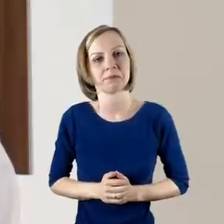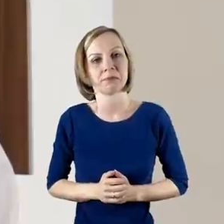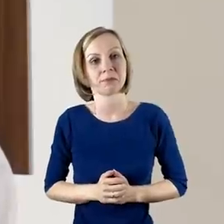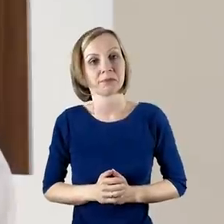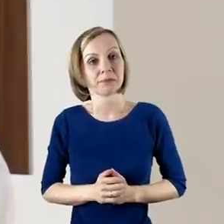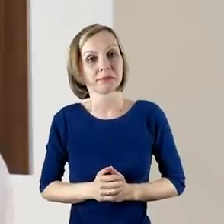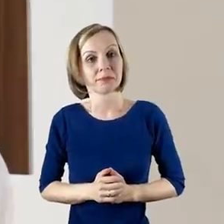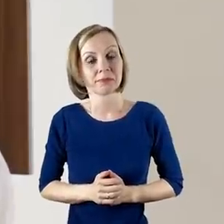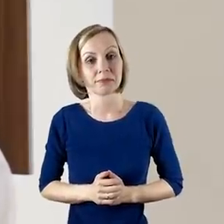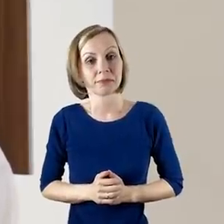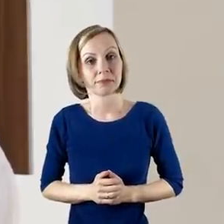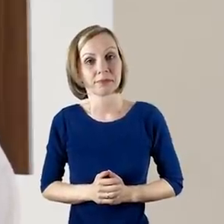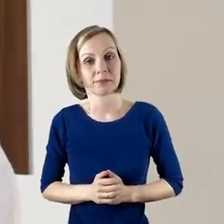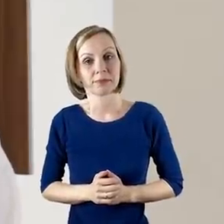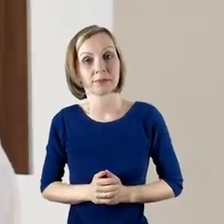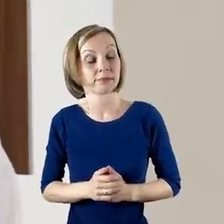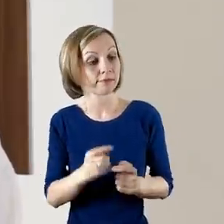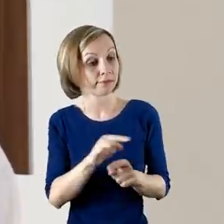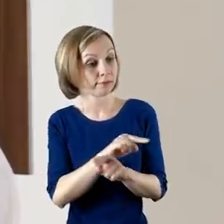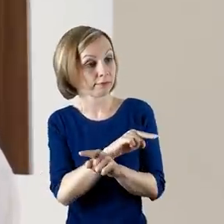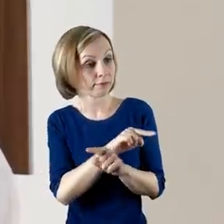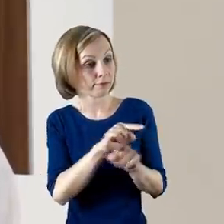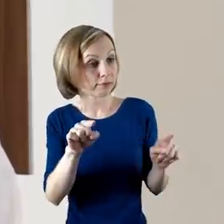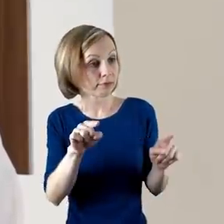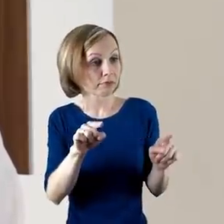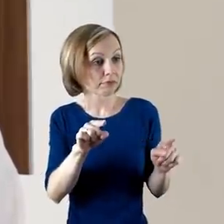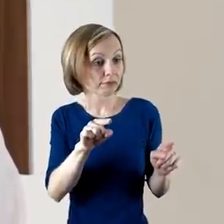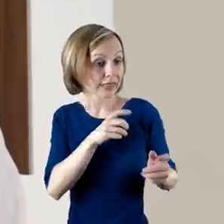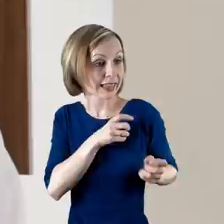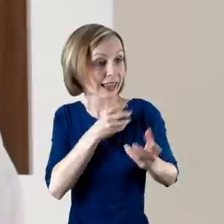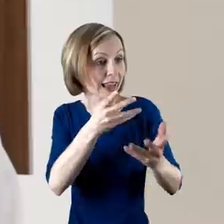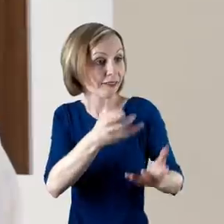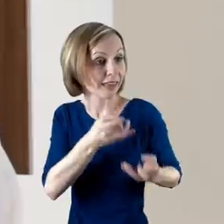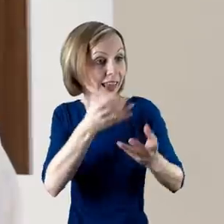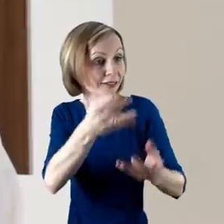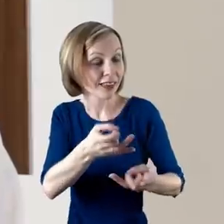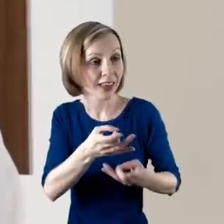Every generous act of giving, with every perfect gift is from above.